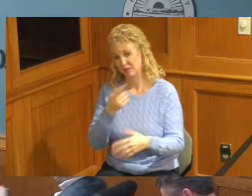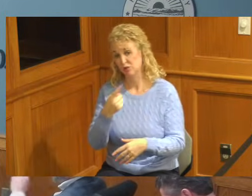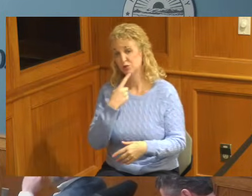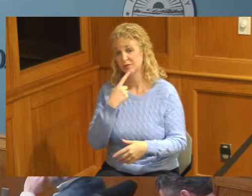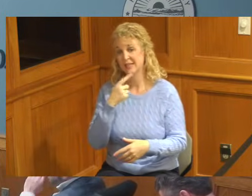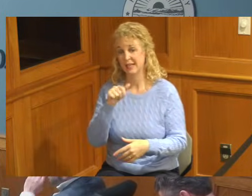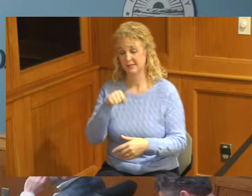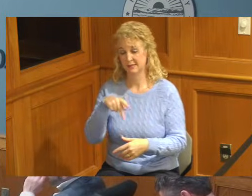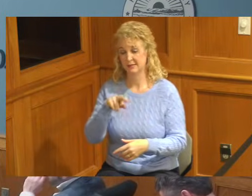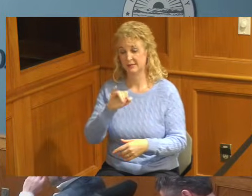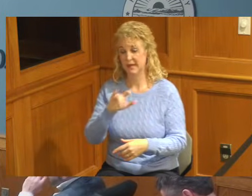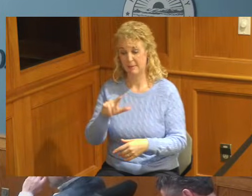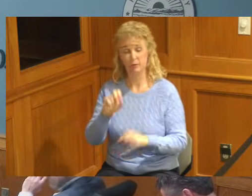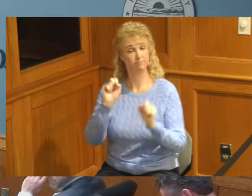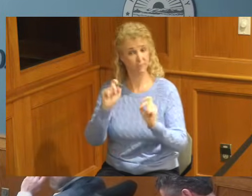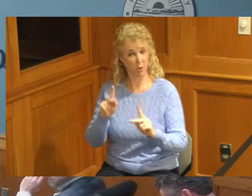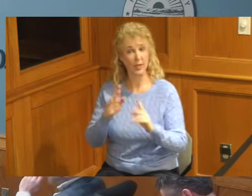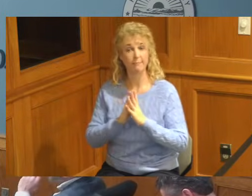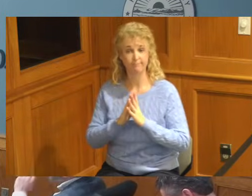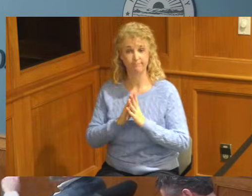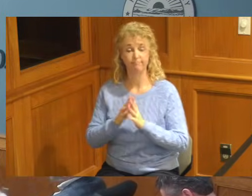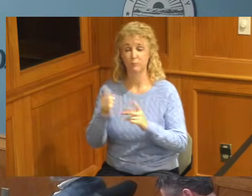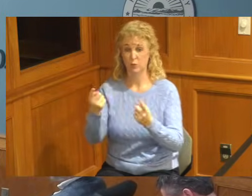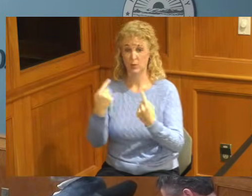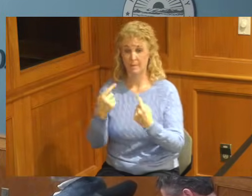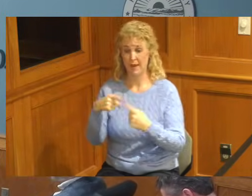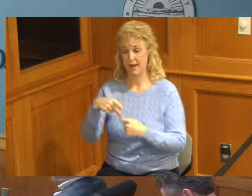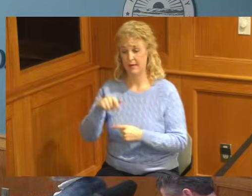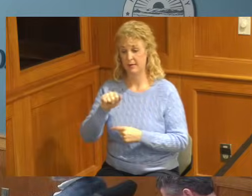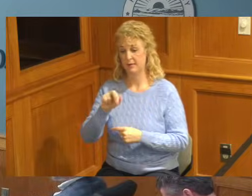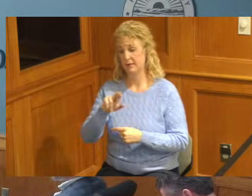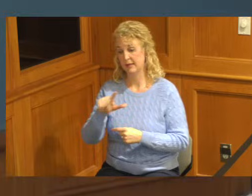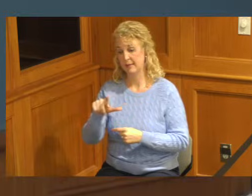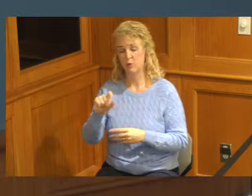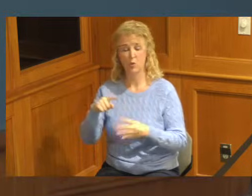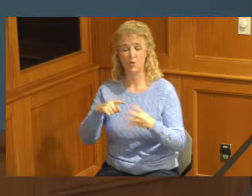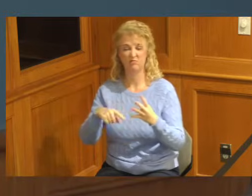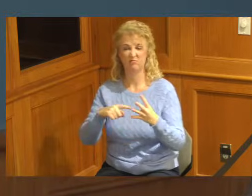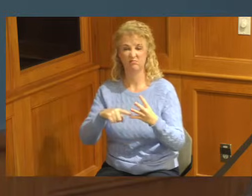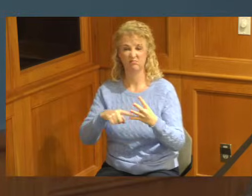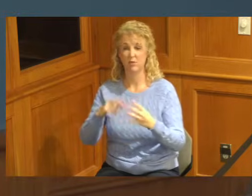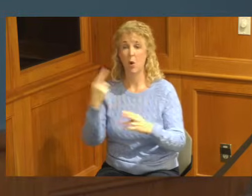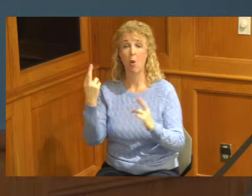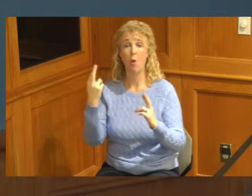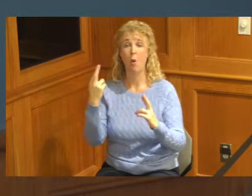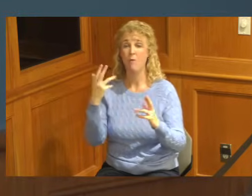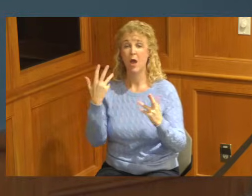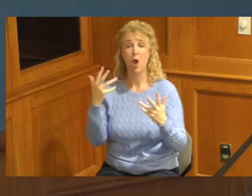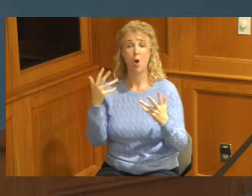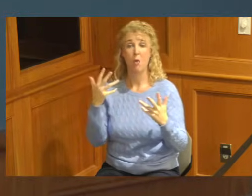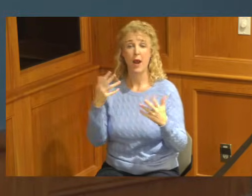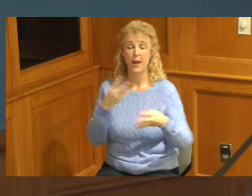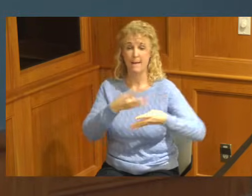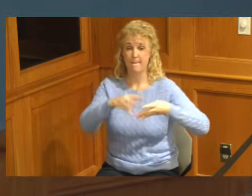April, then when you come in in April or the end of April, hopefully there will be a sheet of what